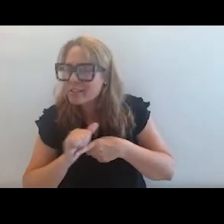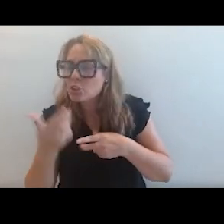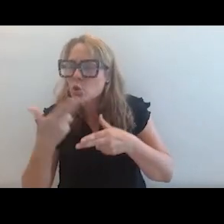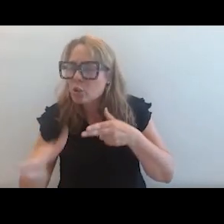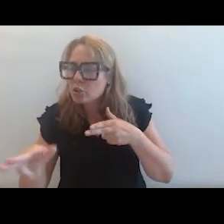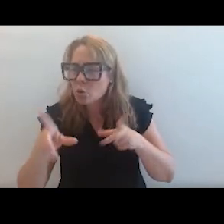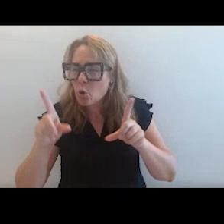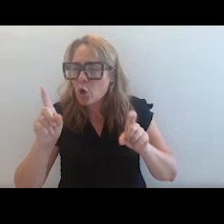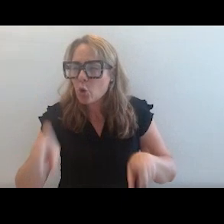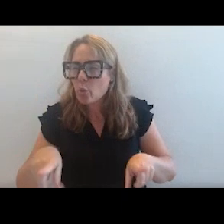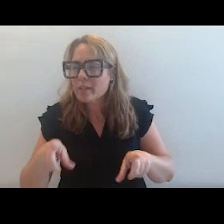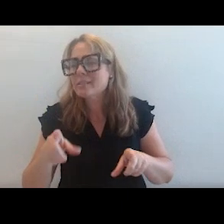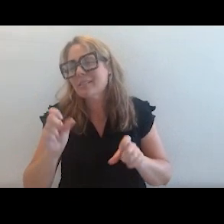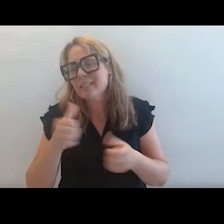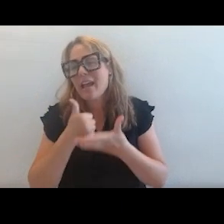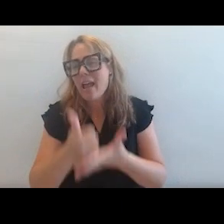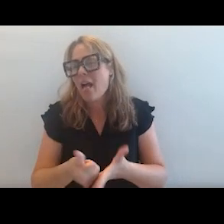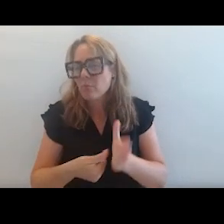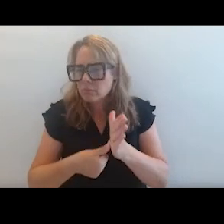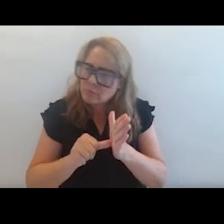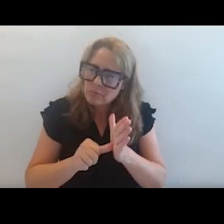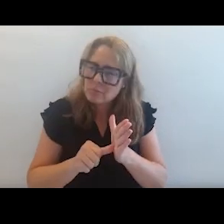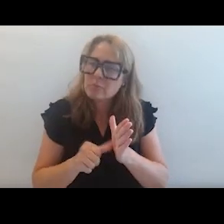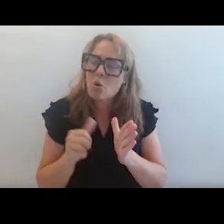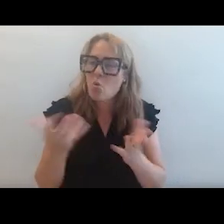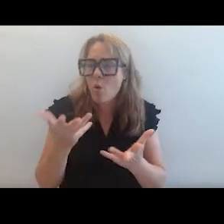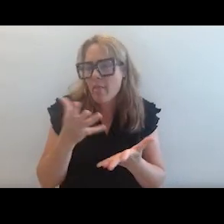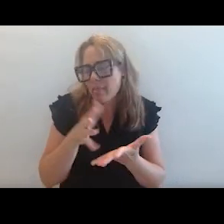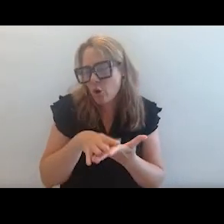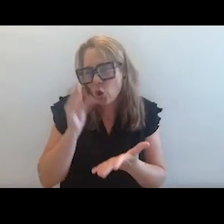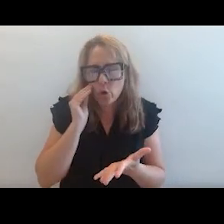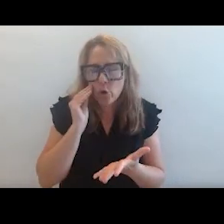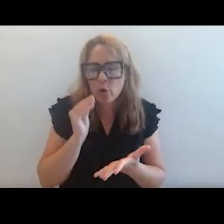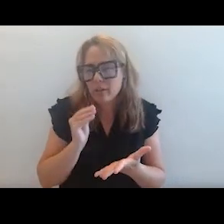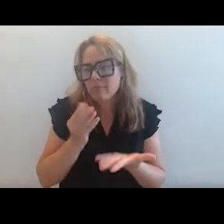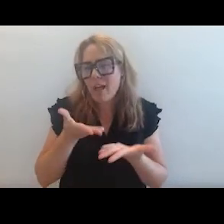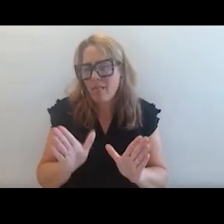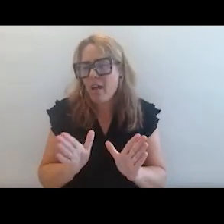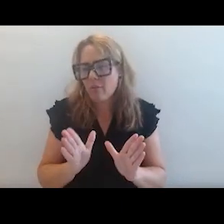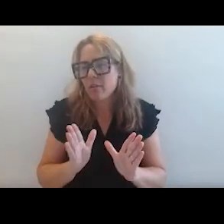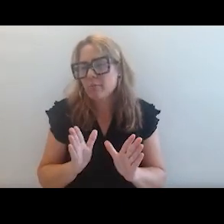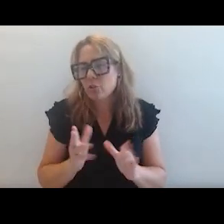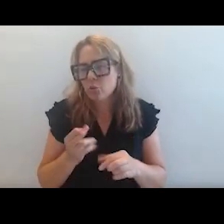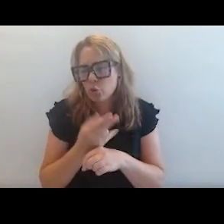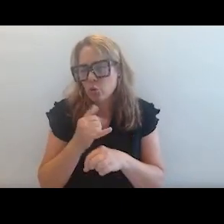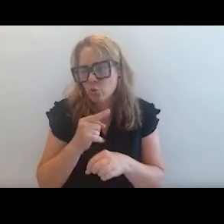can help reinforce what they’re learning and allow them to apply it in a hands-on way.